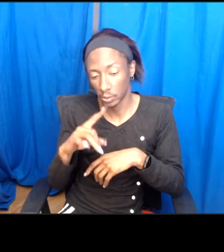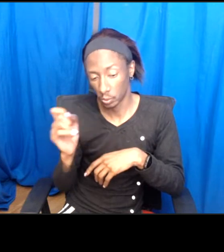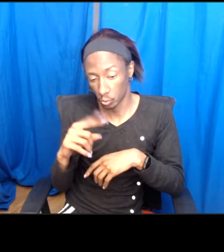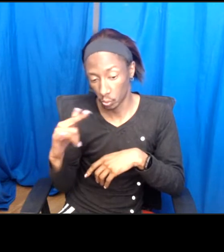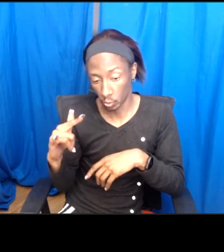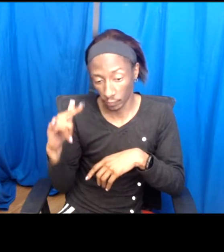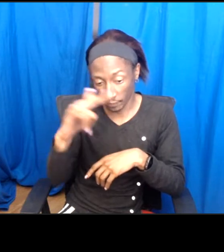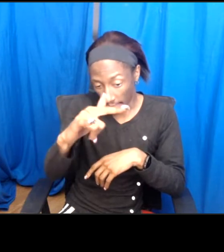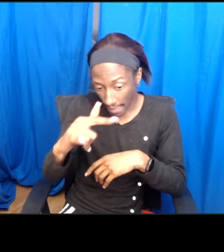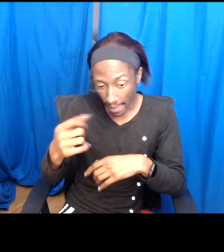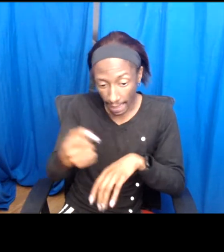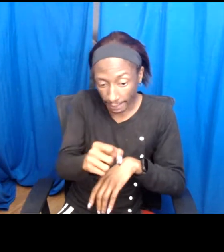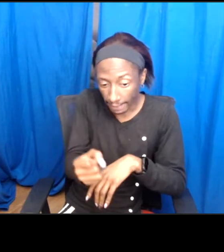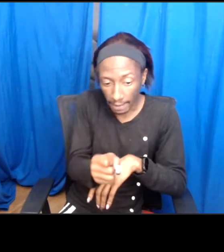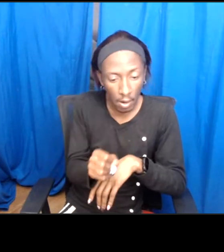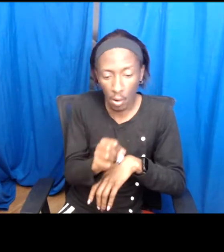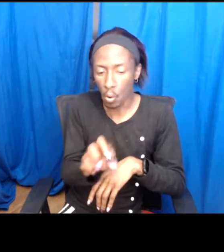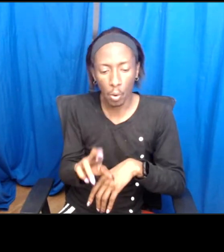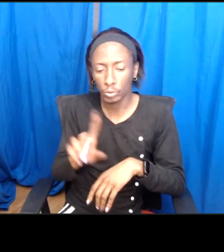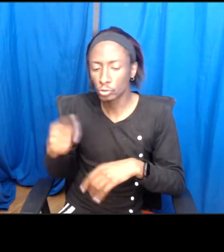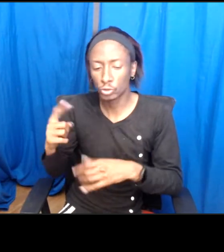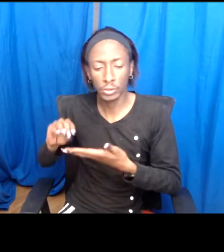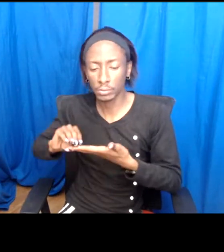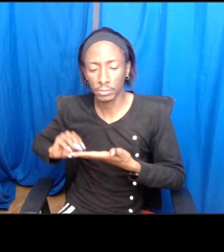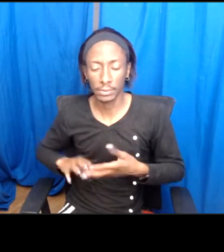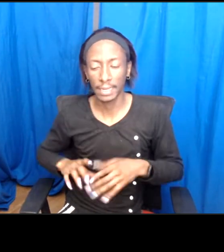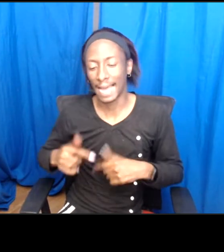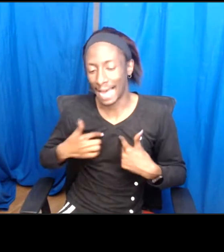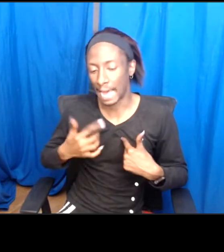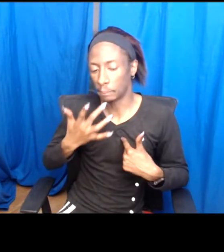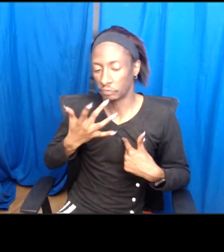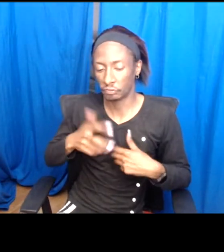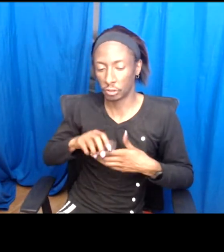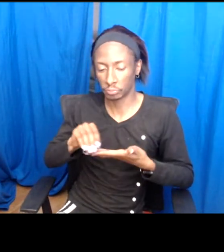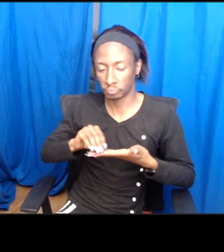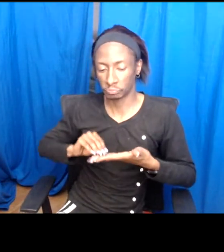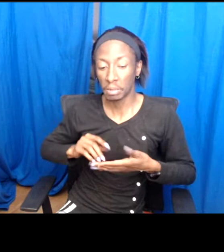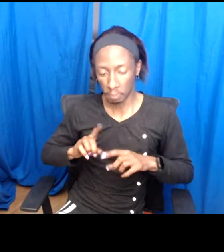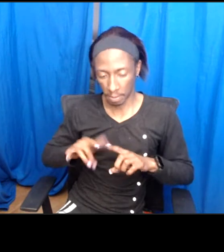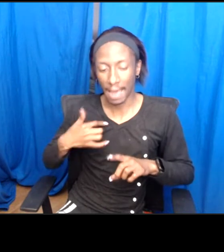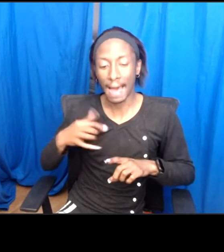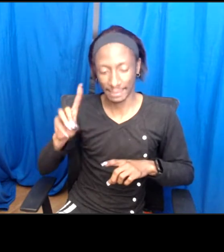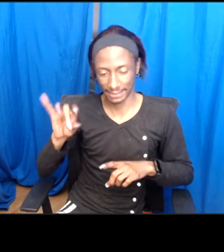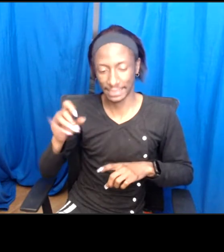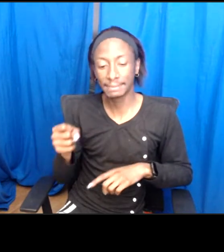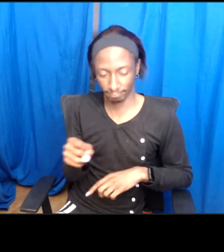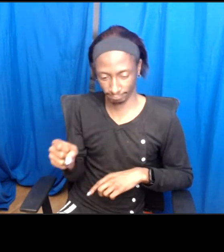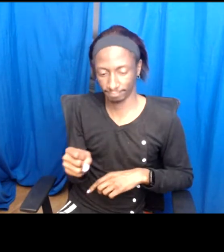I Like to just hang out in the back and collect data or be the observer. But I have flown the Twin Otter. They kind of tricked me into doing it.